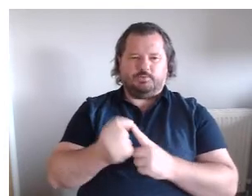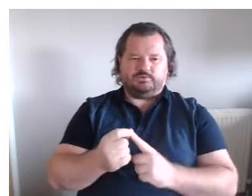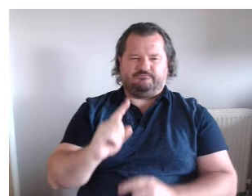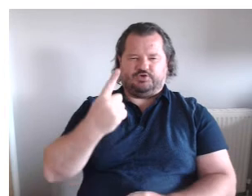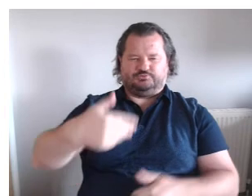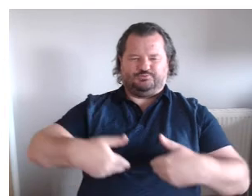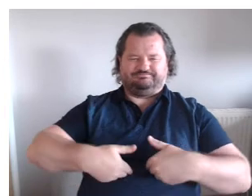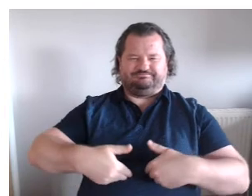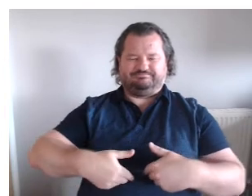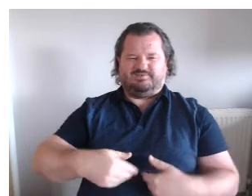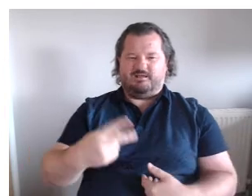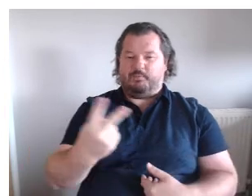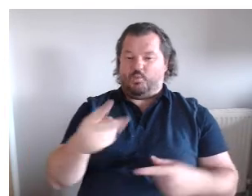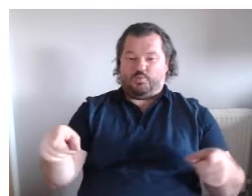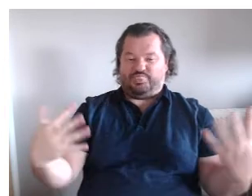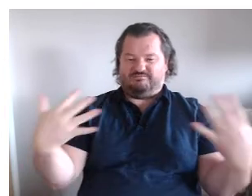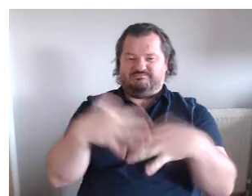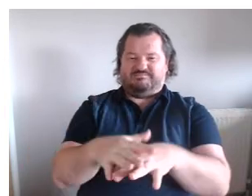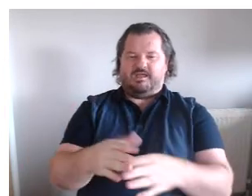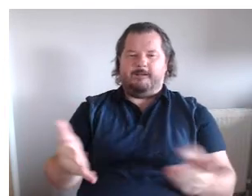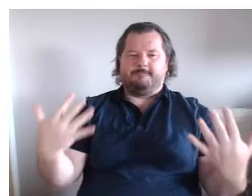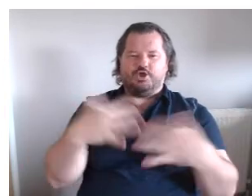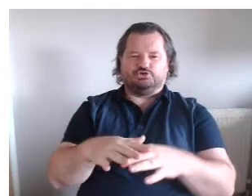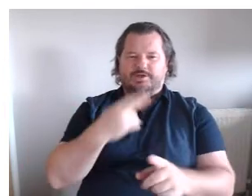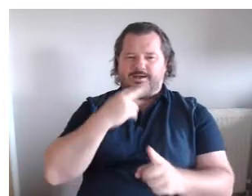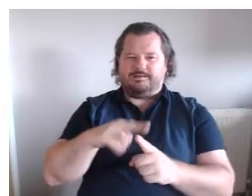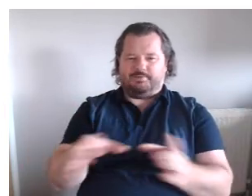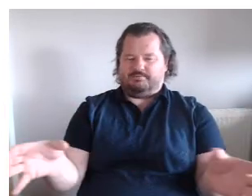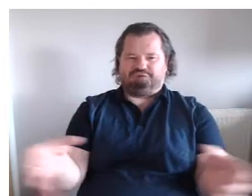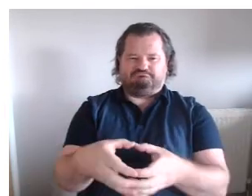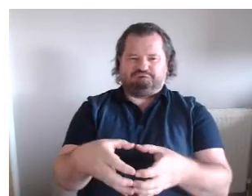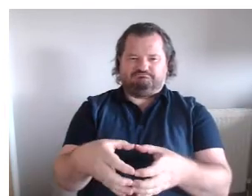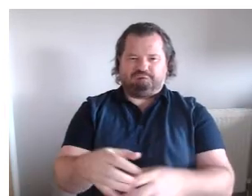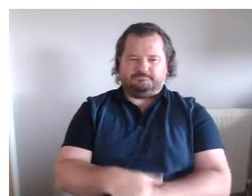A first intuitive one is to take the union of both sets and merge the labels.